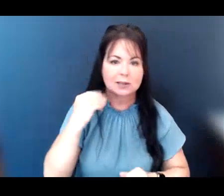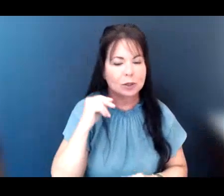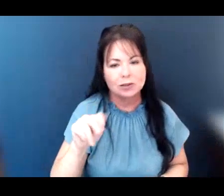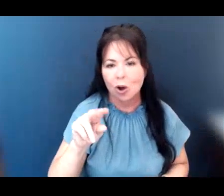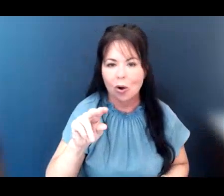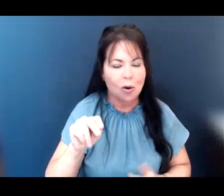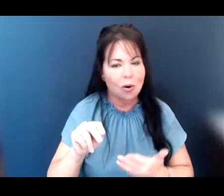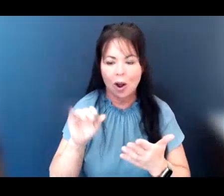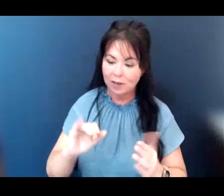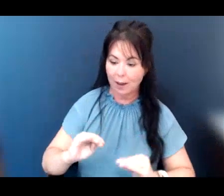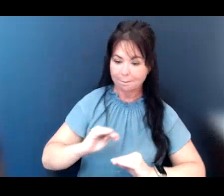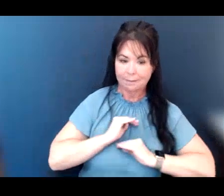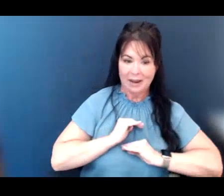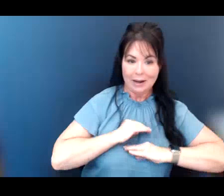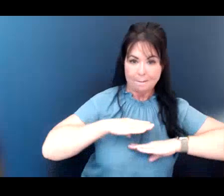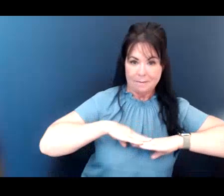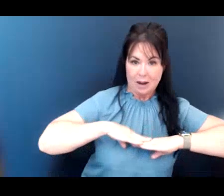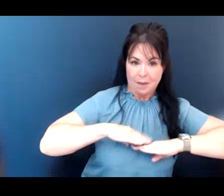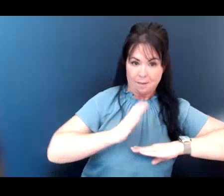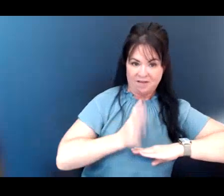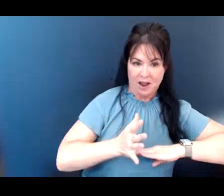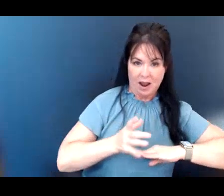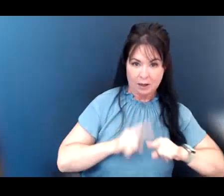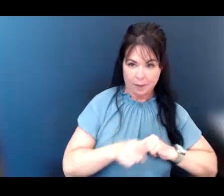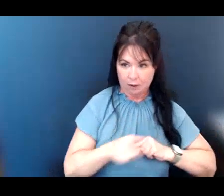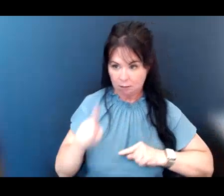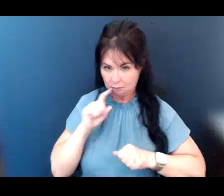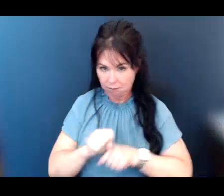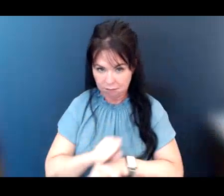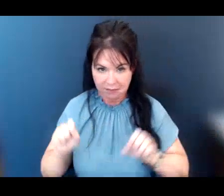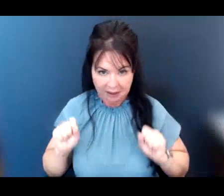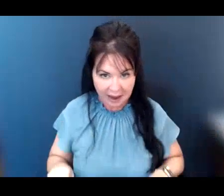But can somebody actually interact with it in a way that is going to be useful for them?